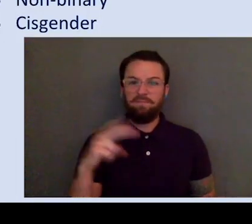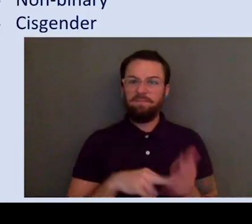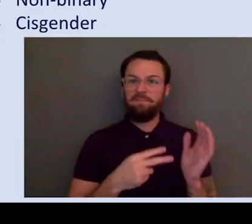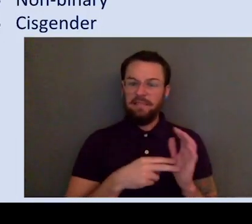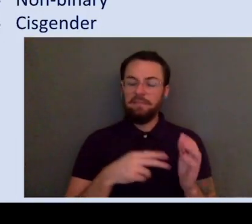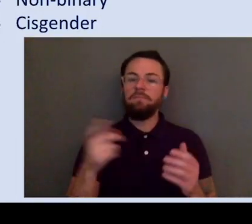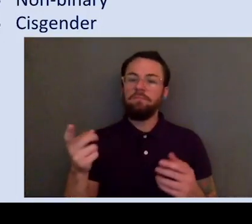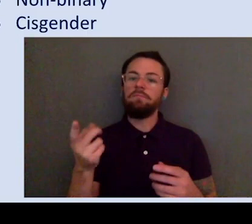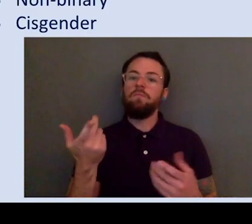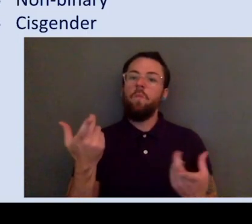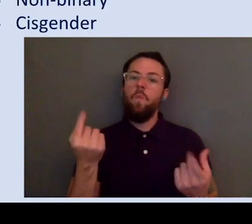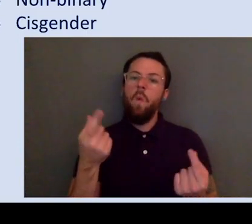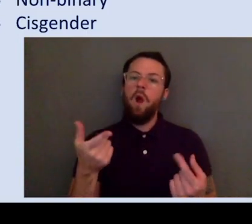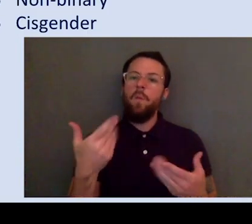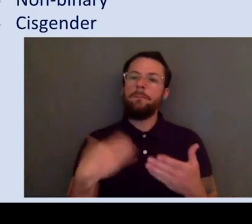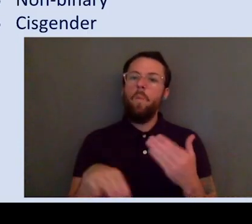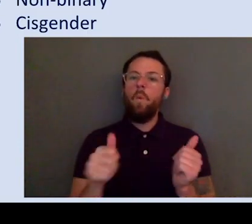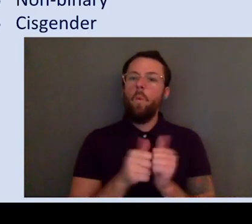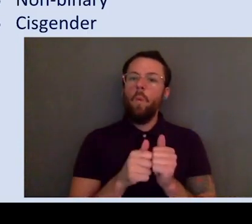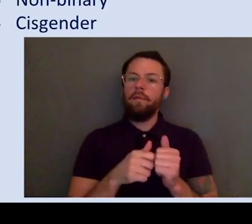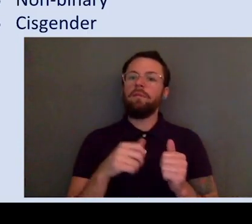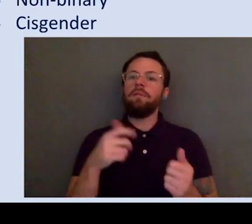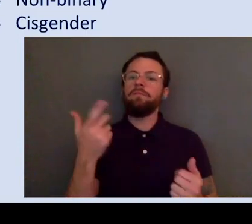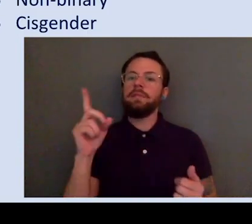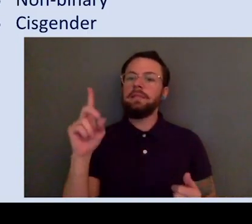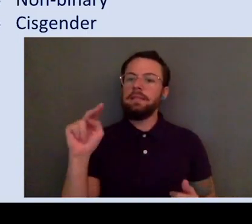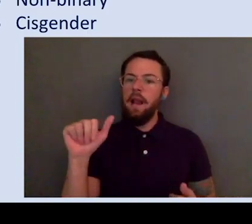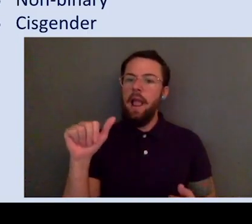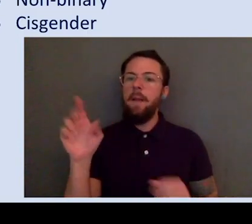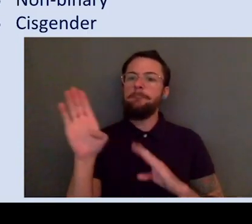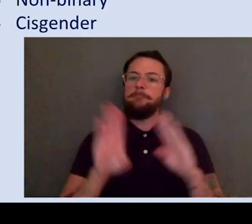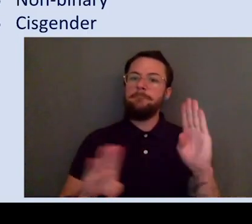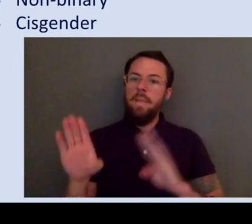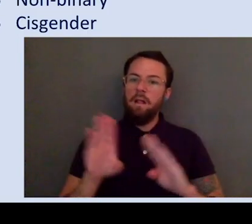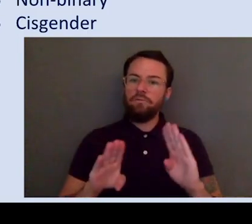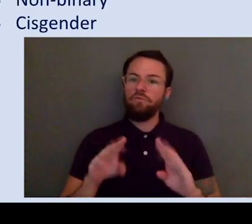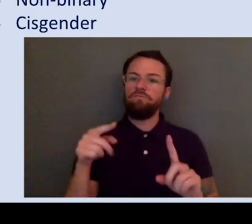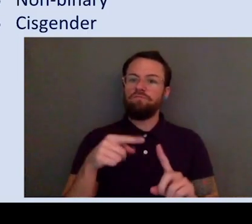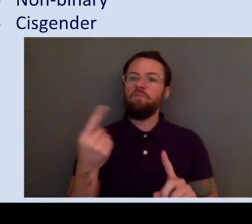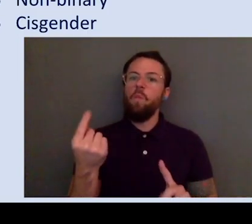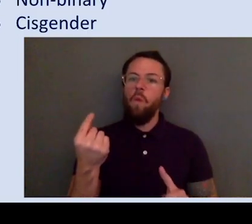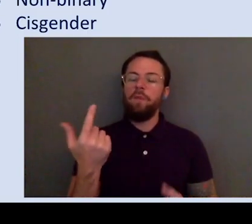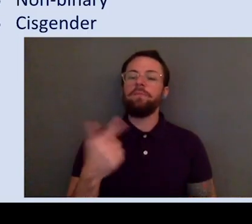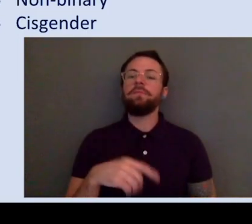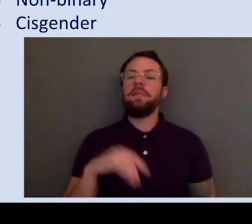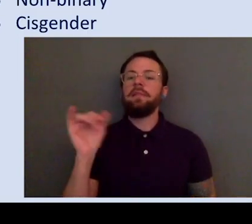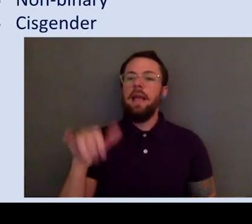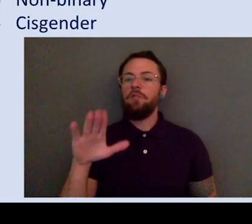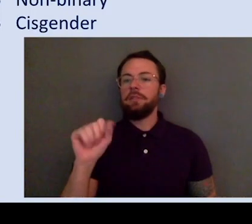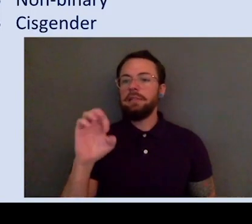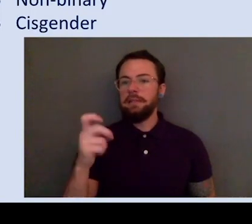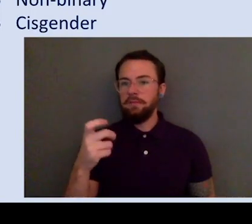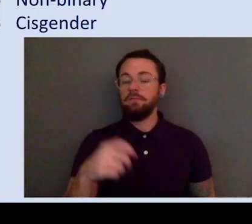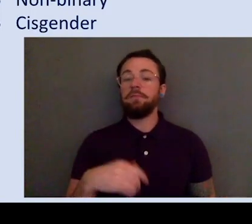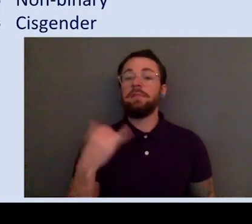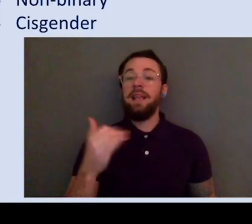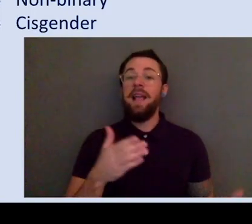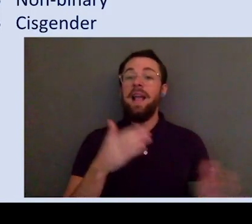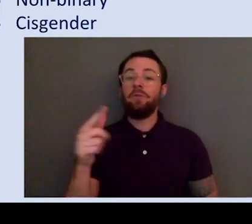Now we've just talked about the definition of sex. That is based on the DNA that you're born with, the DNA of your body.